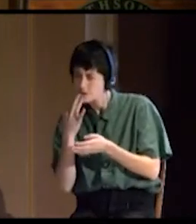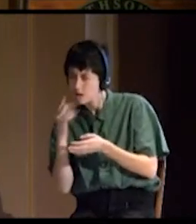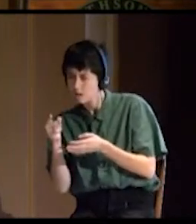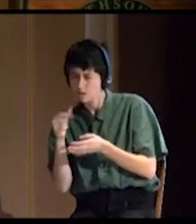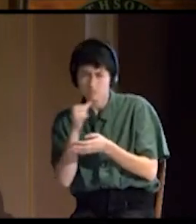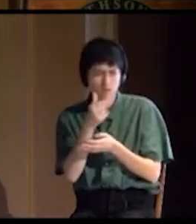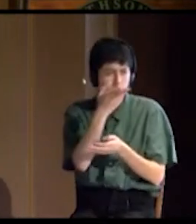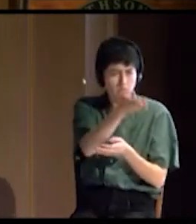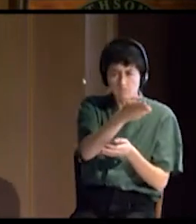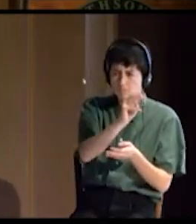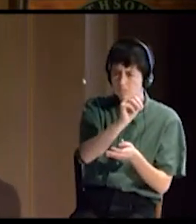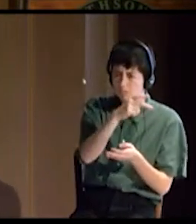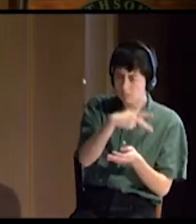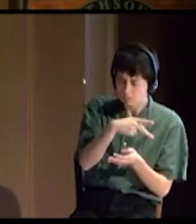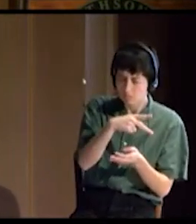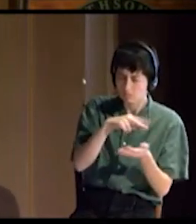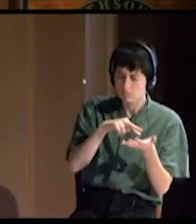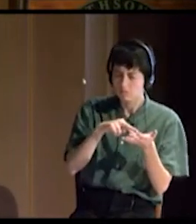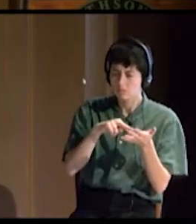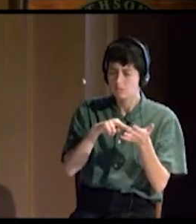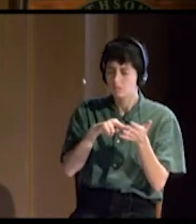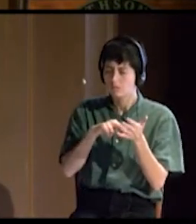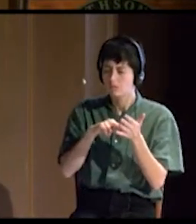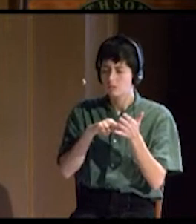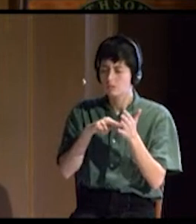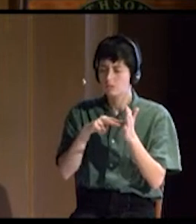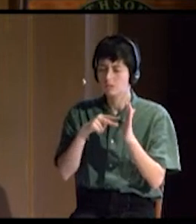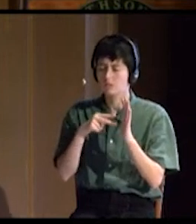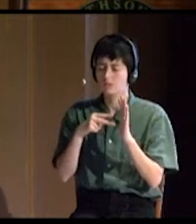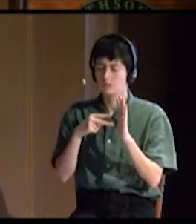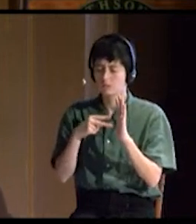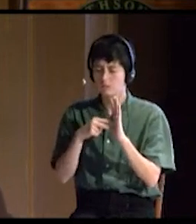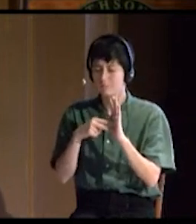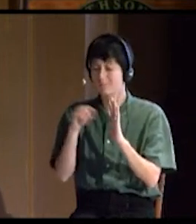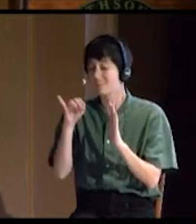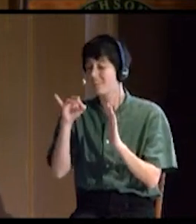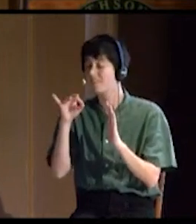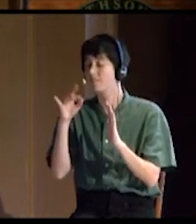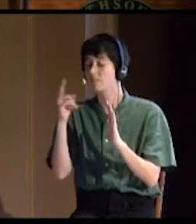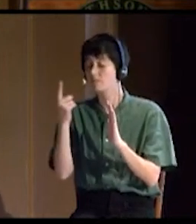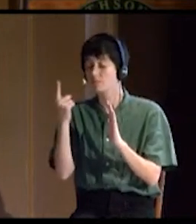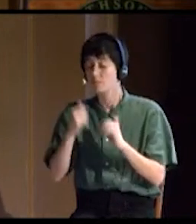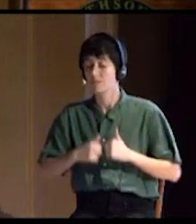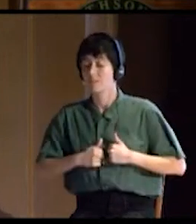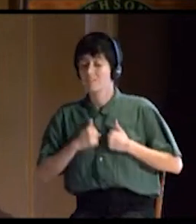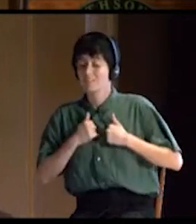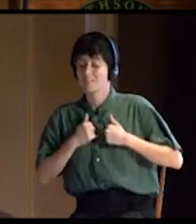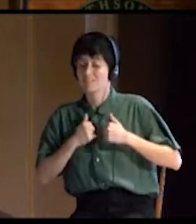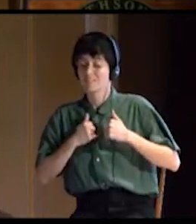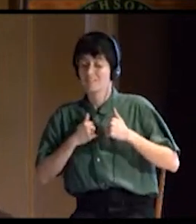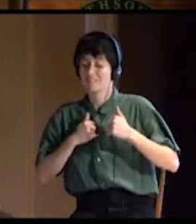and trying to show that, for example, a species that lives in both of the Americas, so in the blue and the red area, let's call it purple.